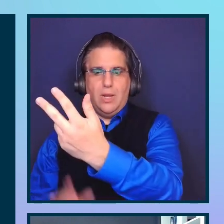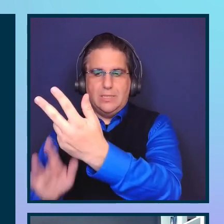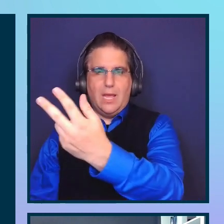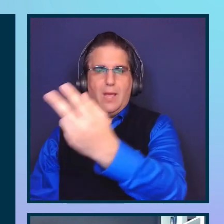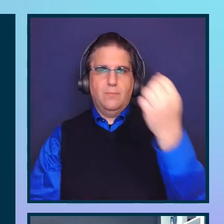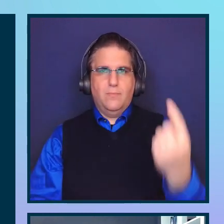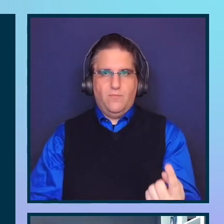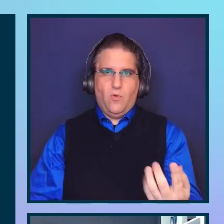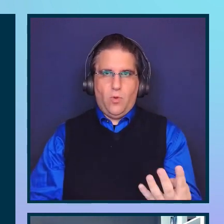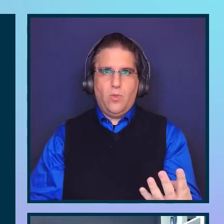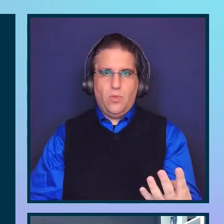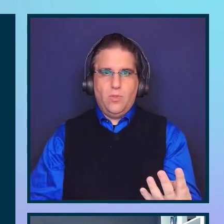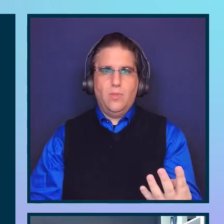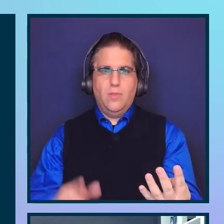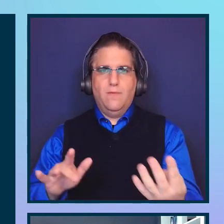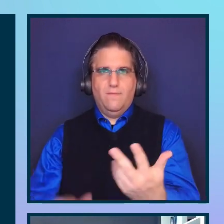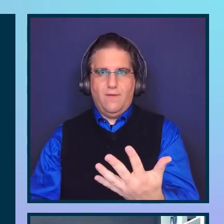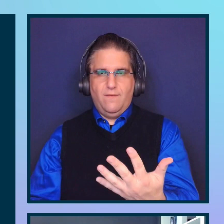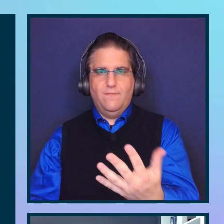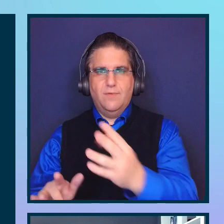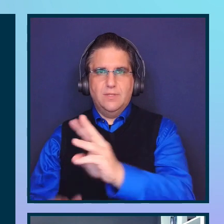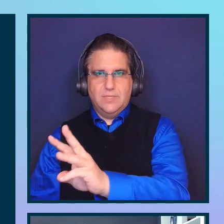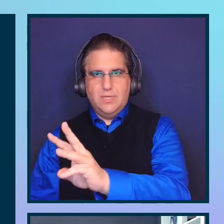Like you traverse top to bottom, left to right.